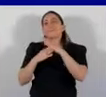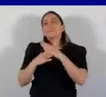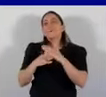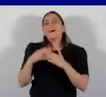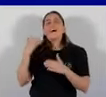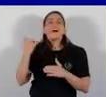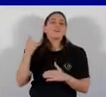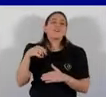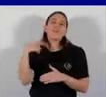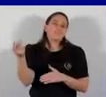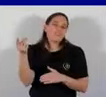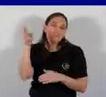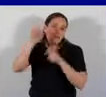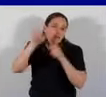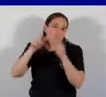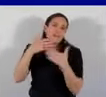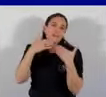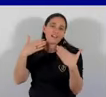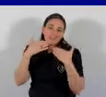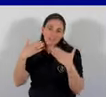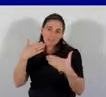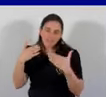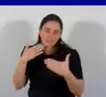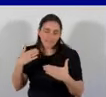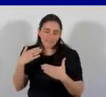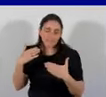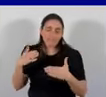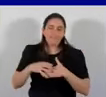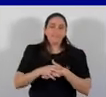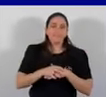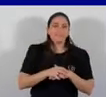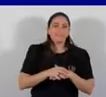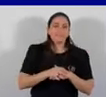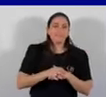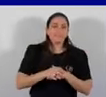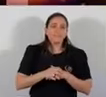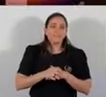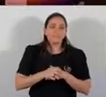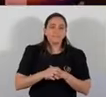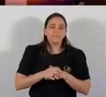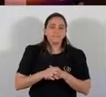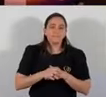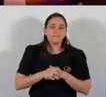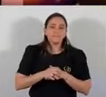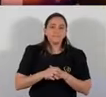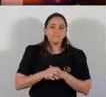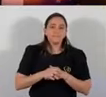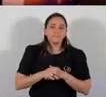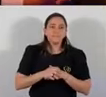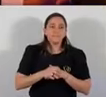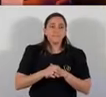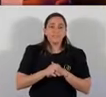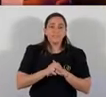Giavelinari Patti, the head of the reggae And, well, Manekesita de Sema, Krak and Jerma Frankos